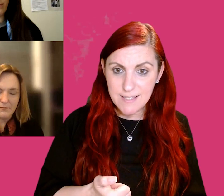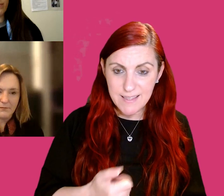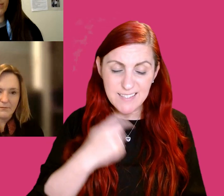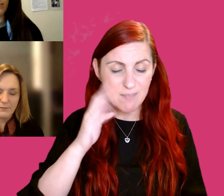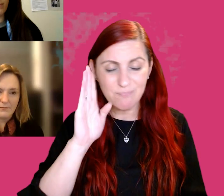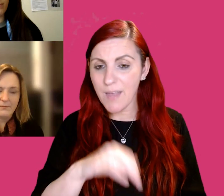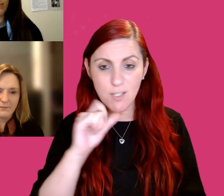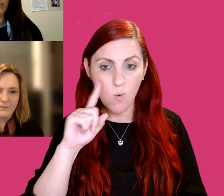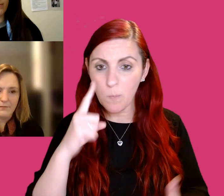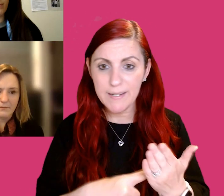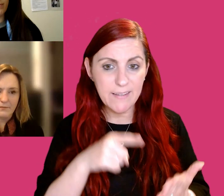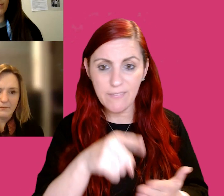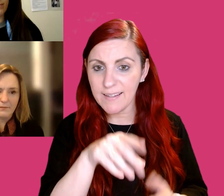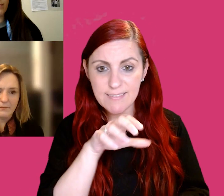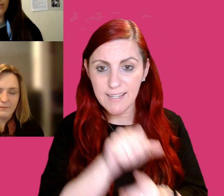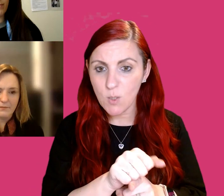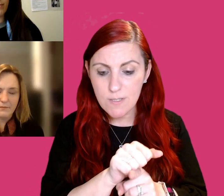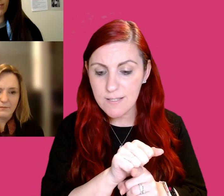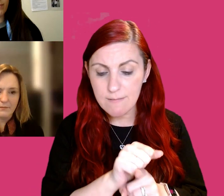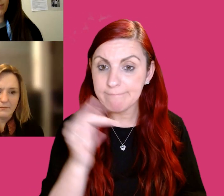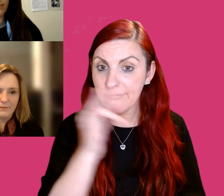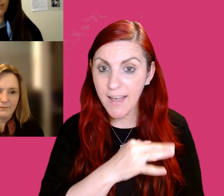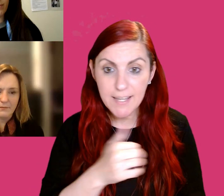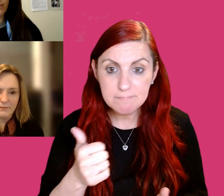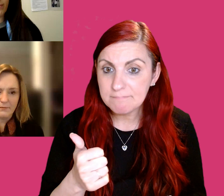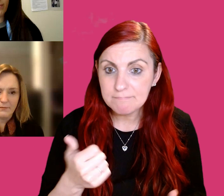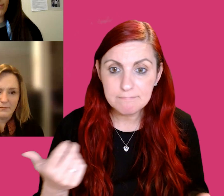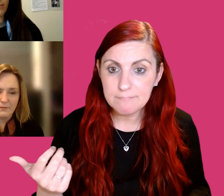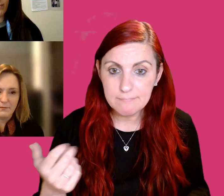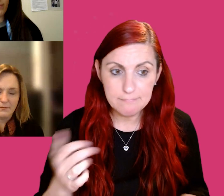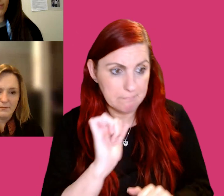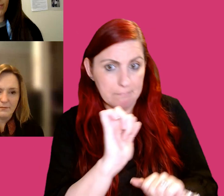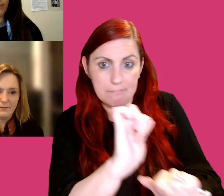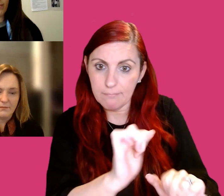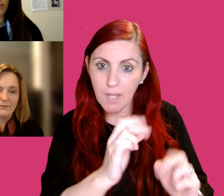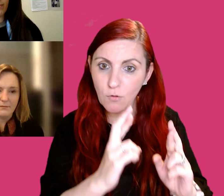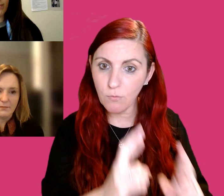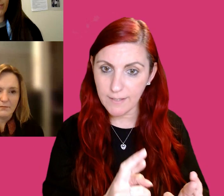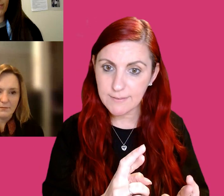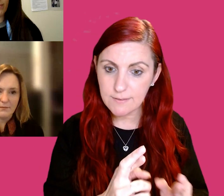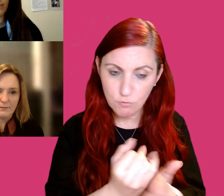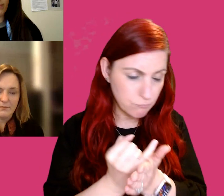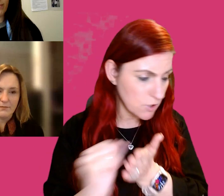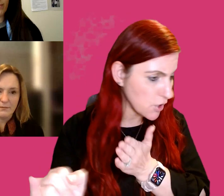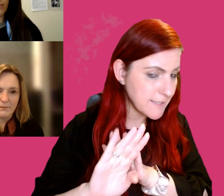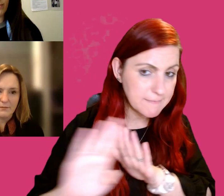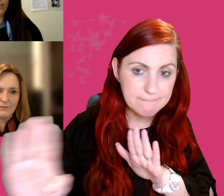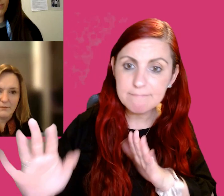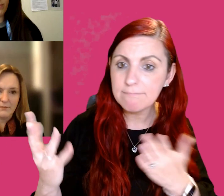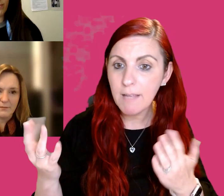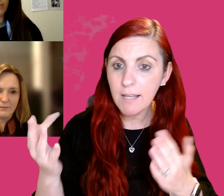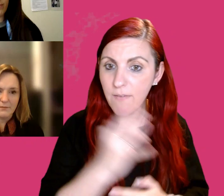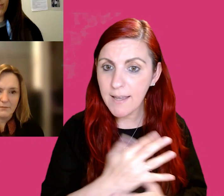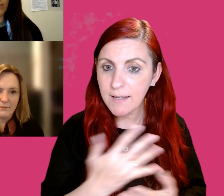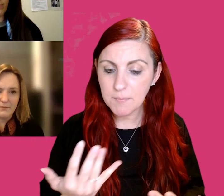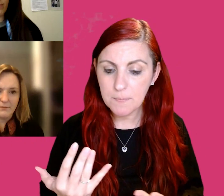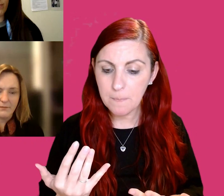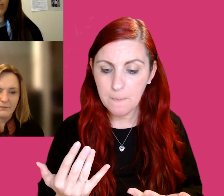you know and fine you know they're entitled to do so you know and I think so they they uh